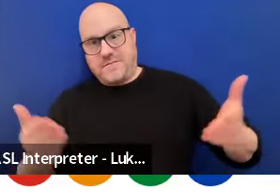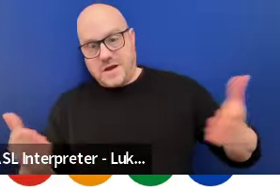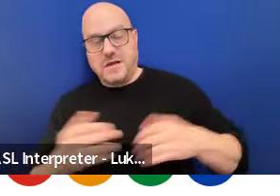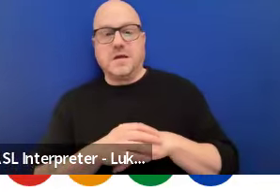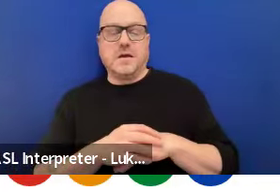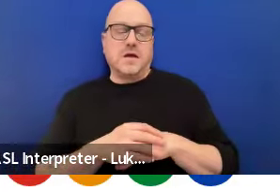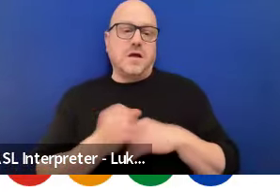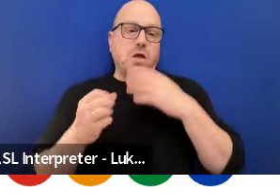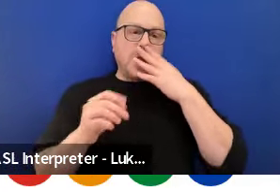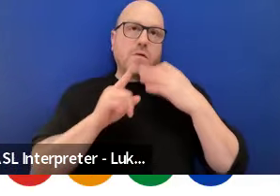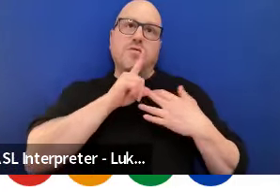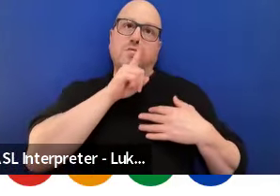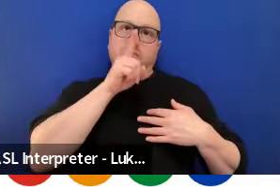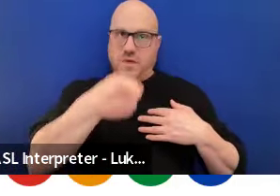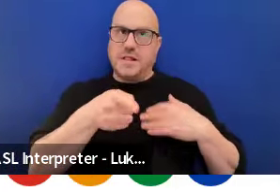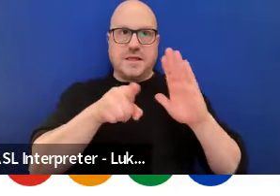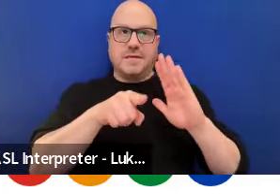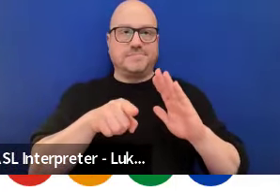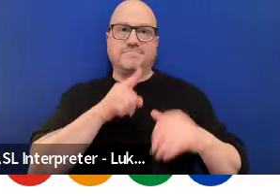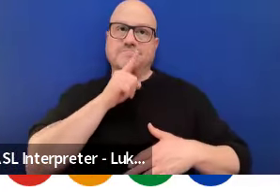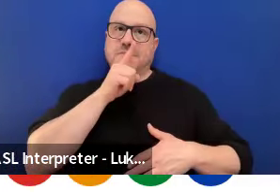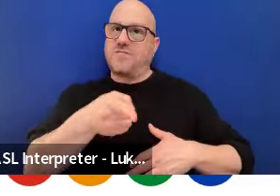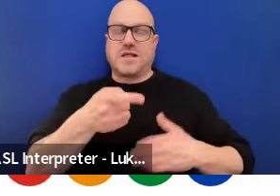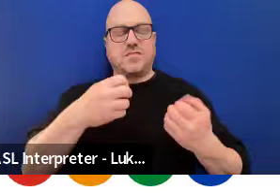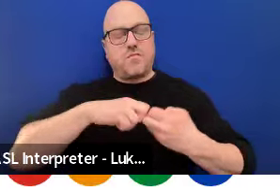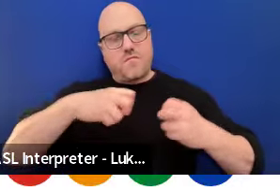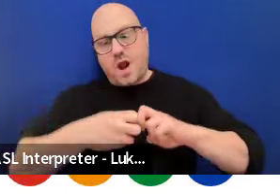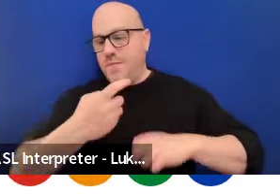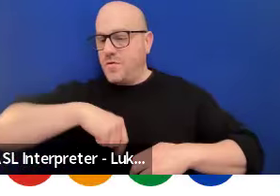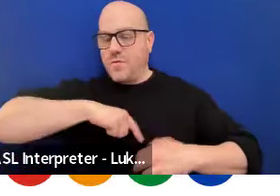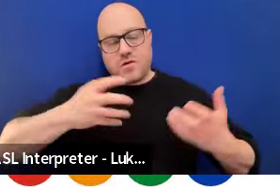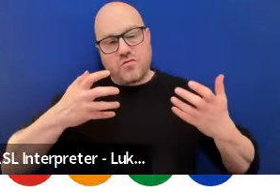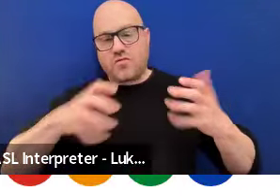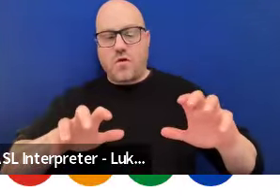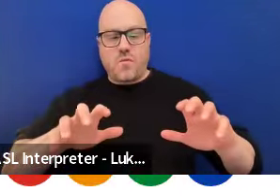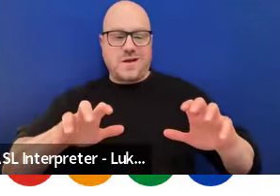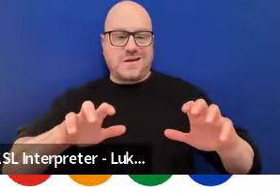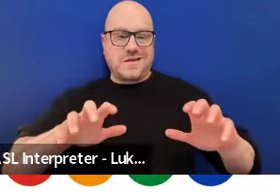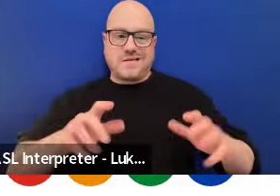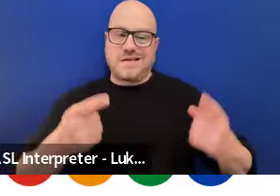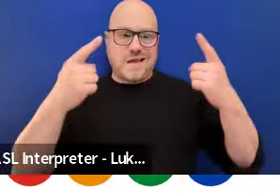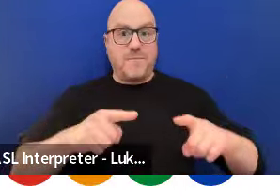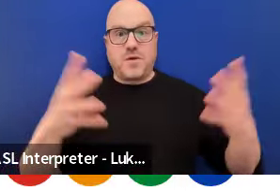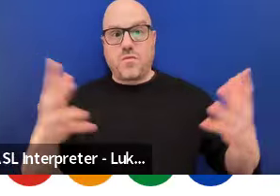MOBILITY DEVICE.